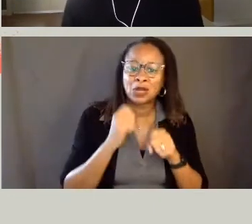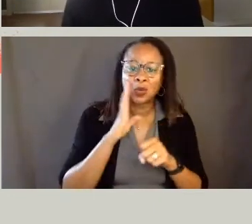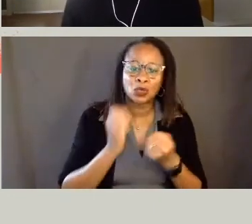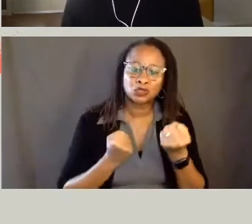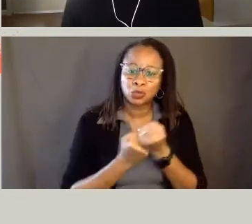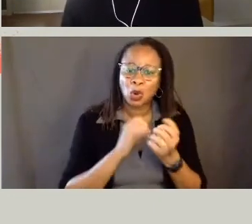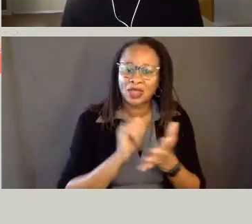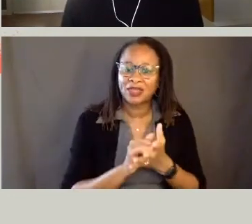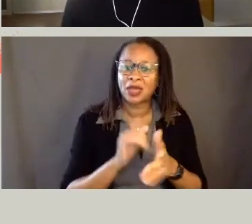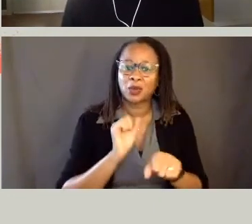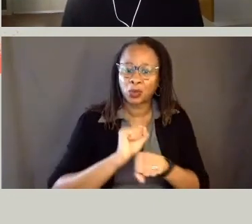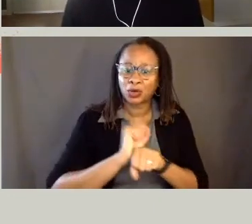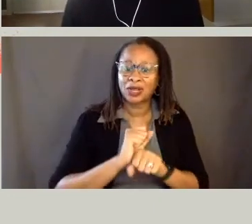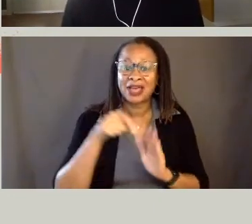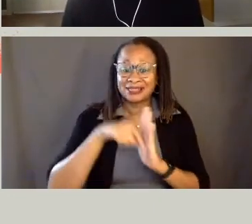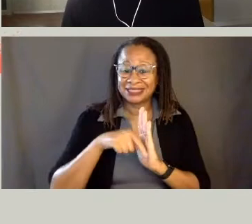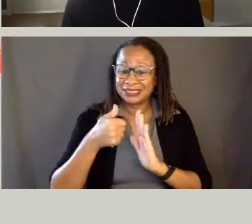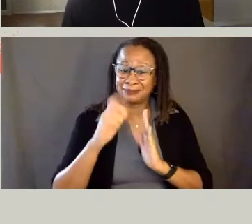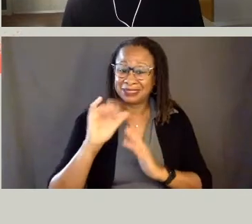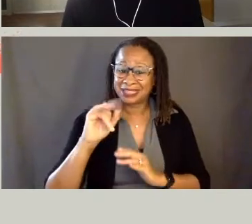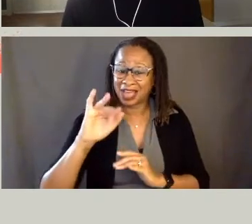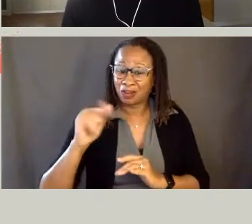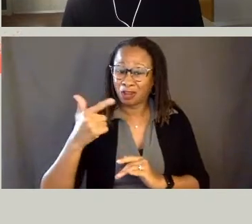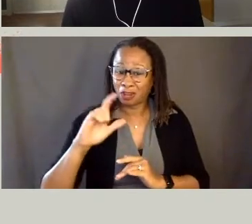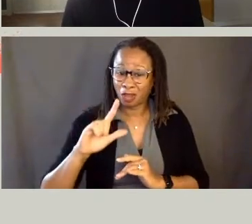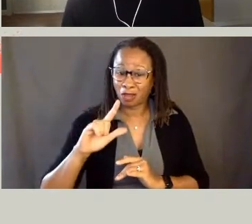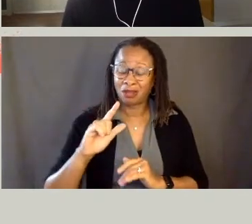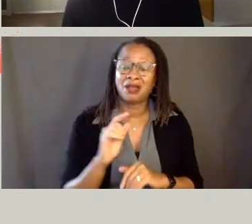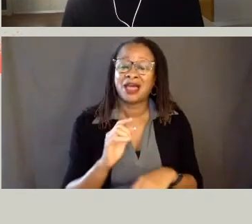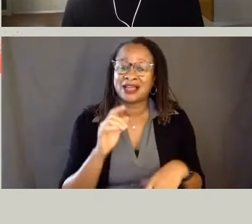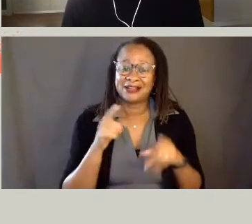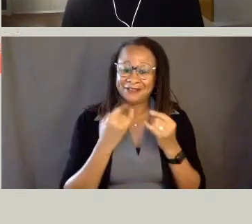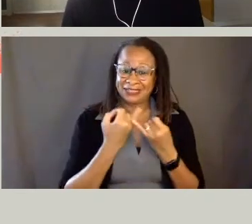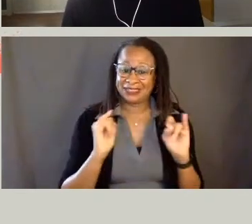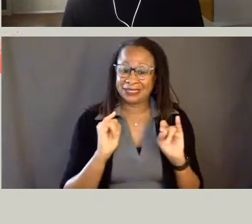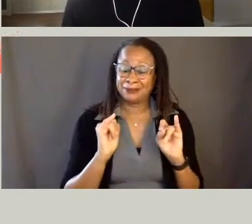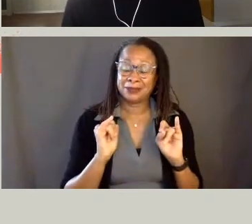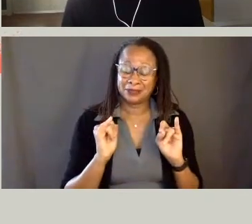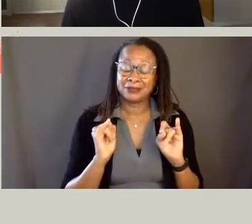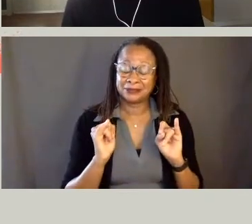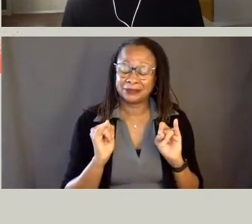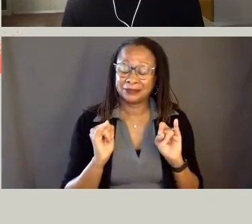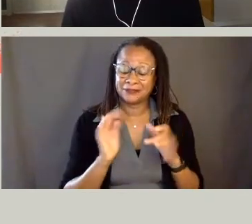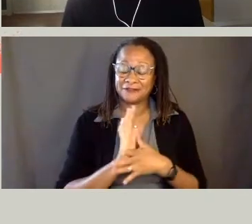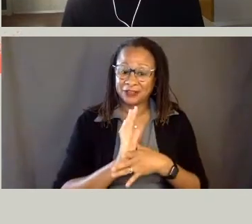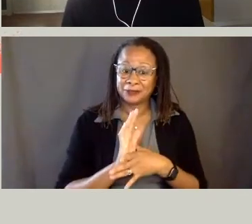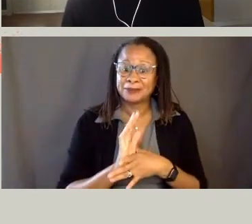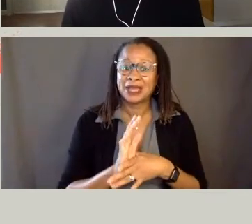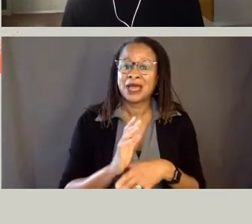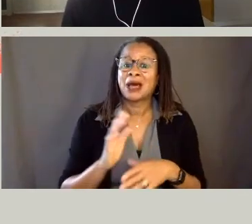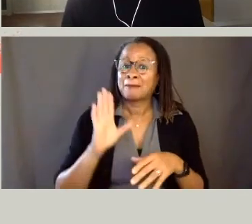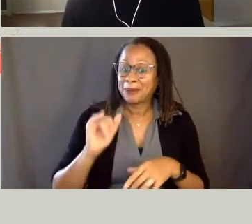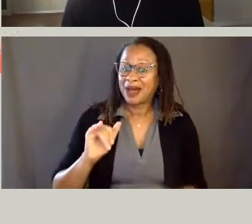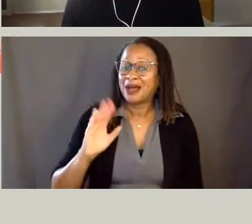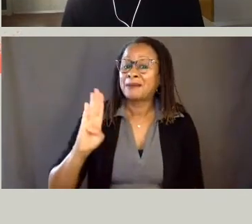I think the deepest catalog of independent film and by BIPOC filmmakers is in public media. I don't think we own it enough.